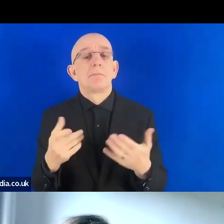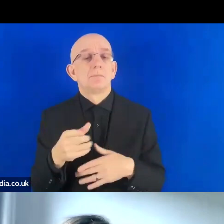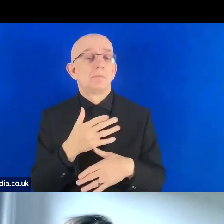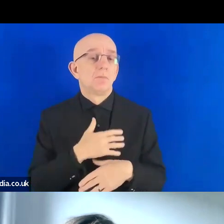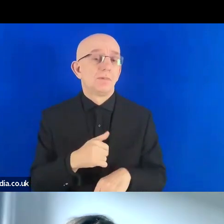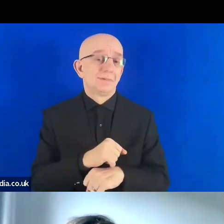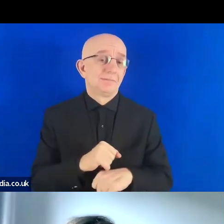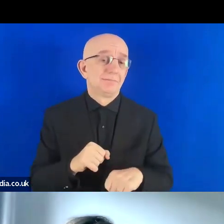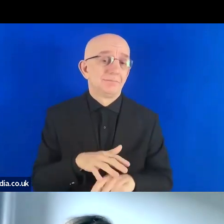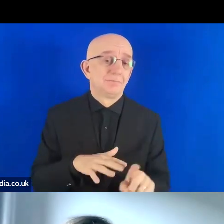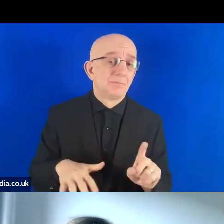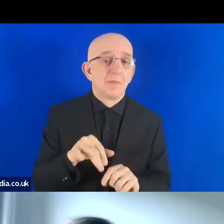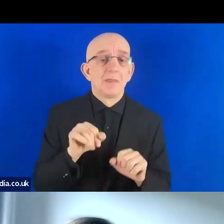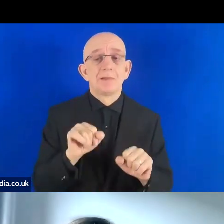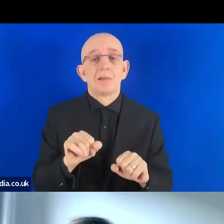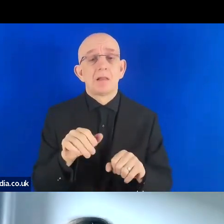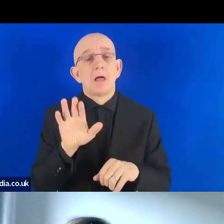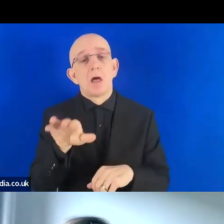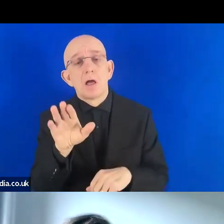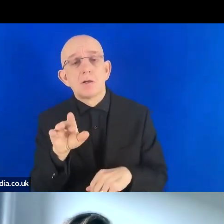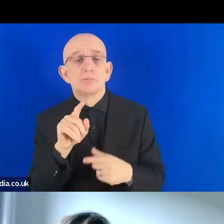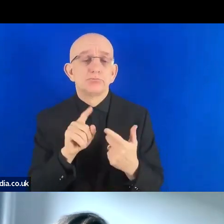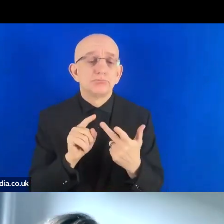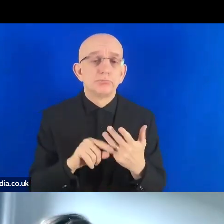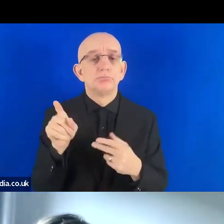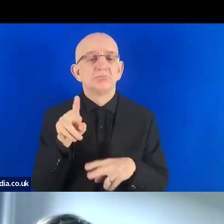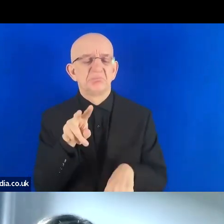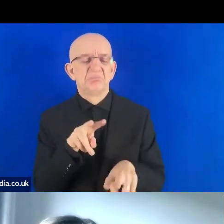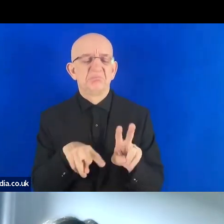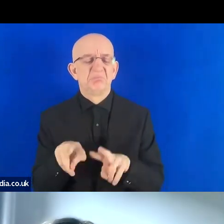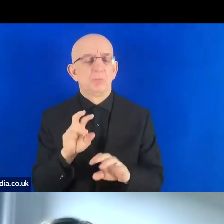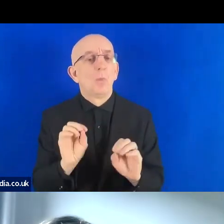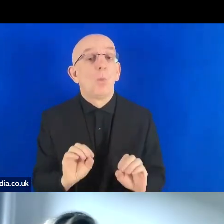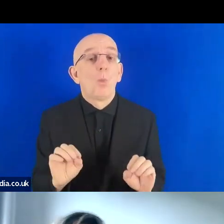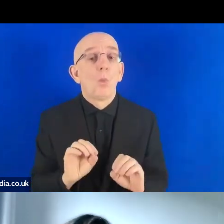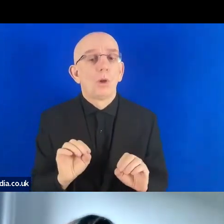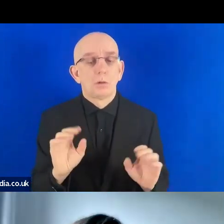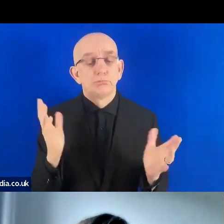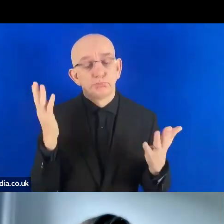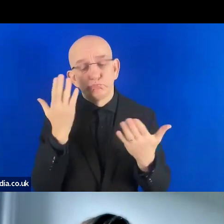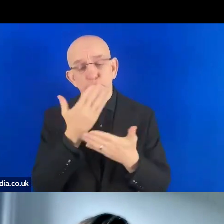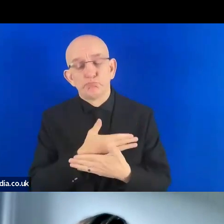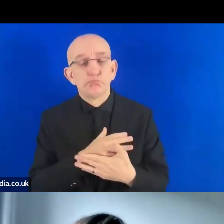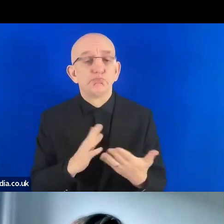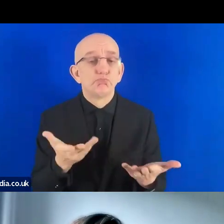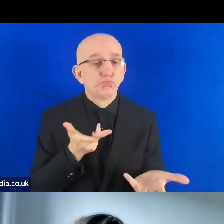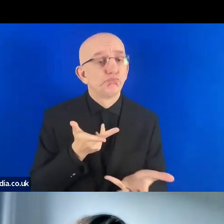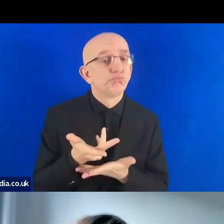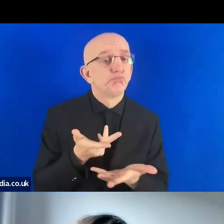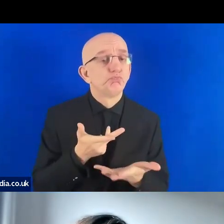as well to community health services, that are not on site but unavailable in Bangkok. That is about you go.